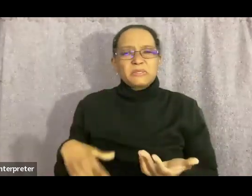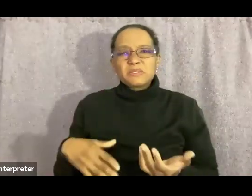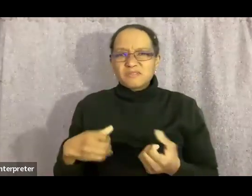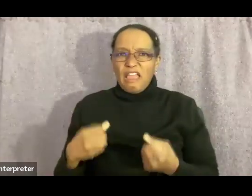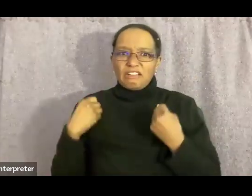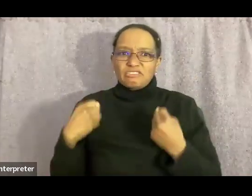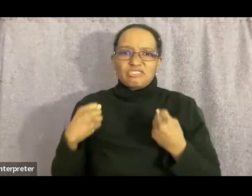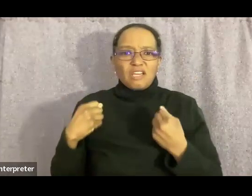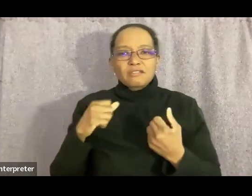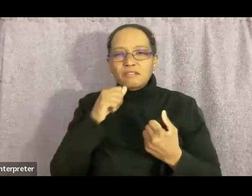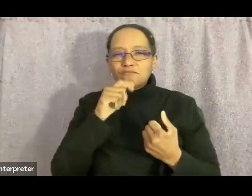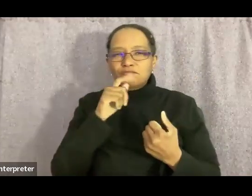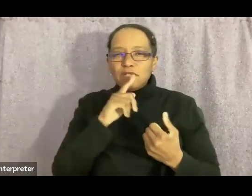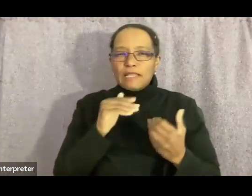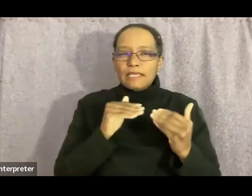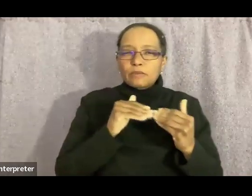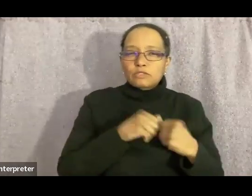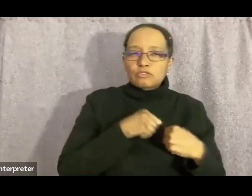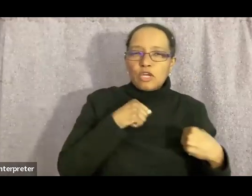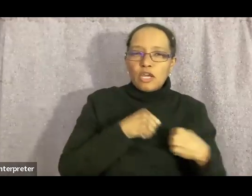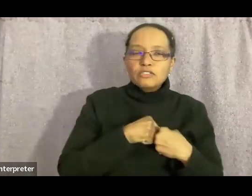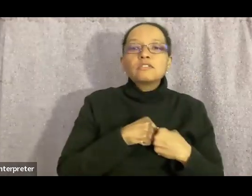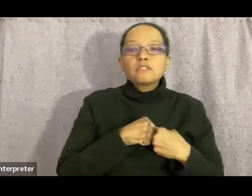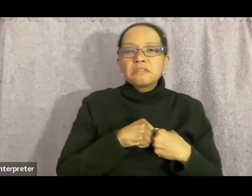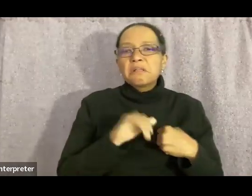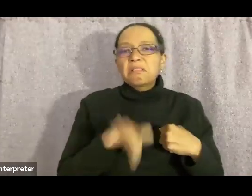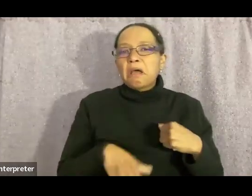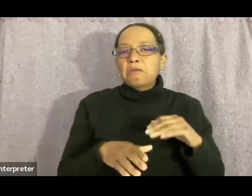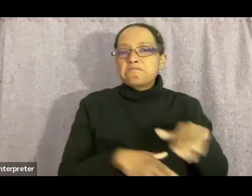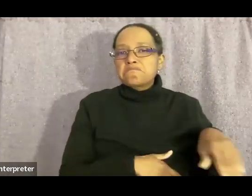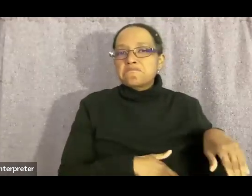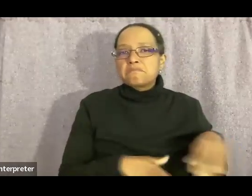then we're going to skip that version, and instead stretch the rotation.